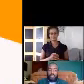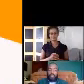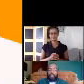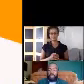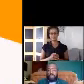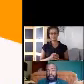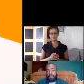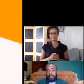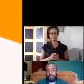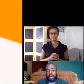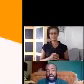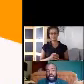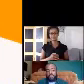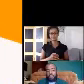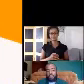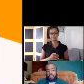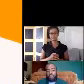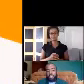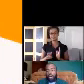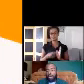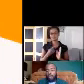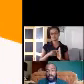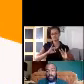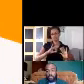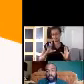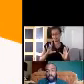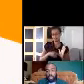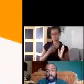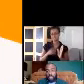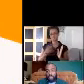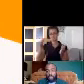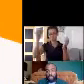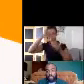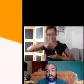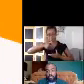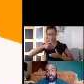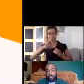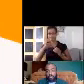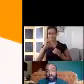we are breathing it in—Dr. Beverly Tom who has some really great content as well.